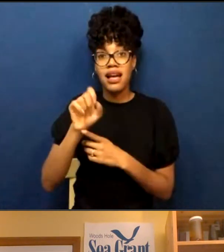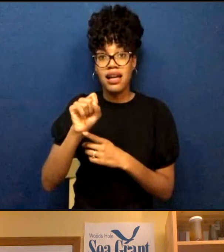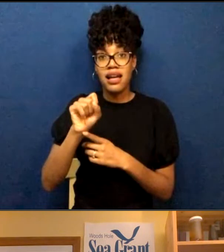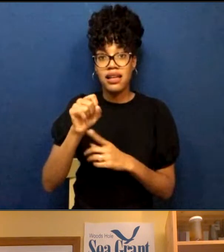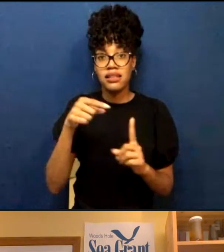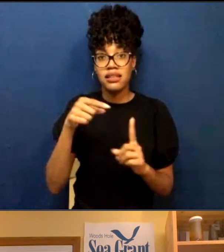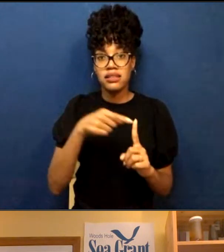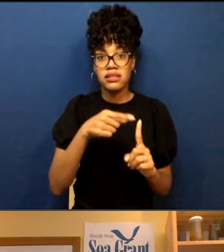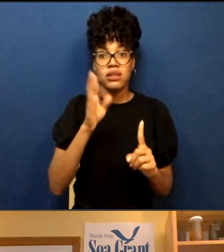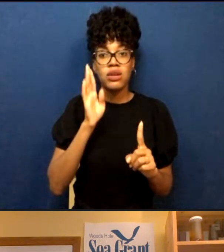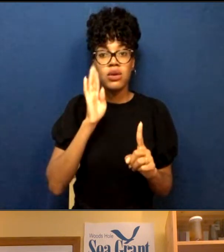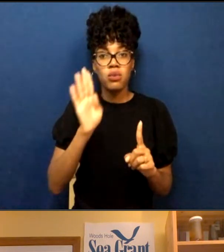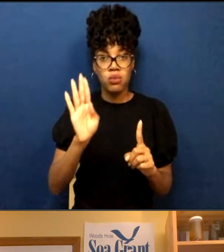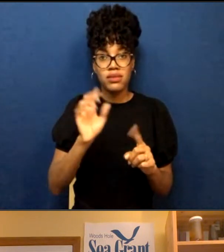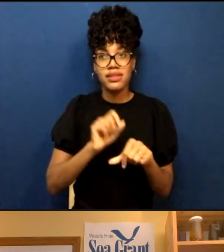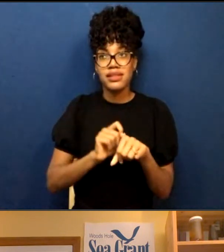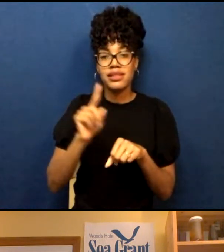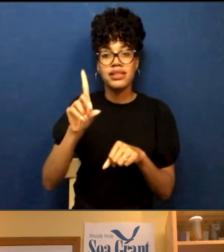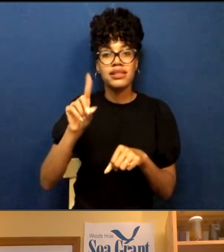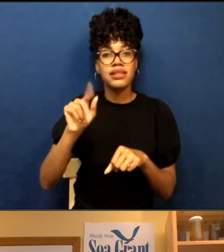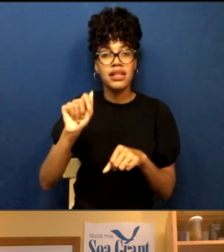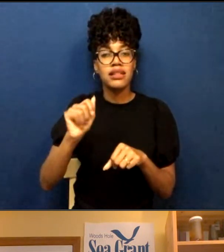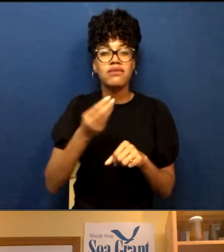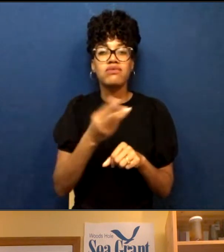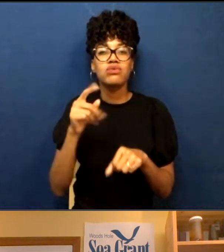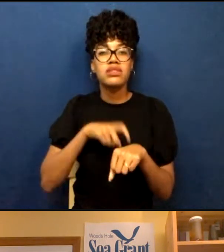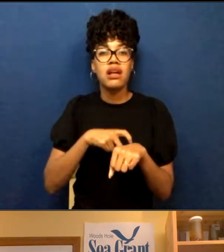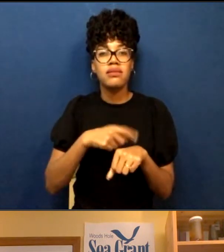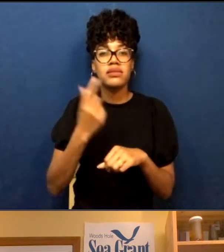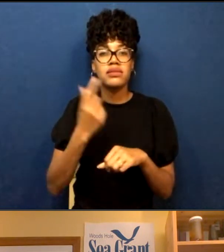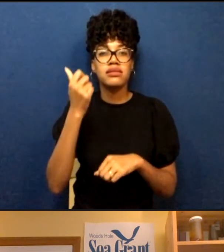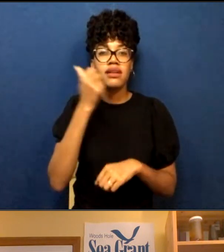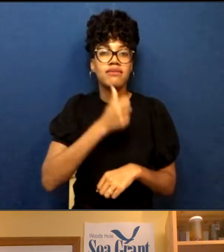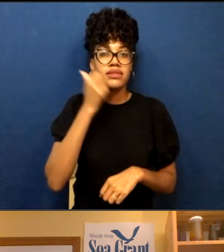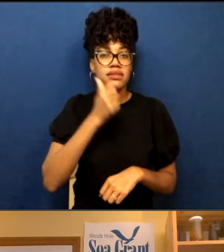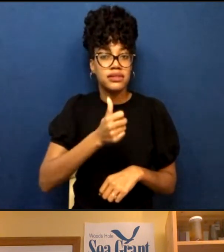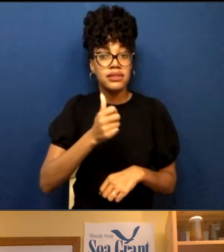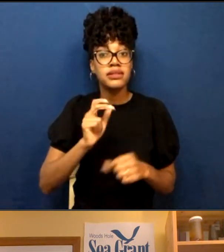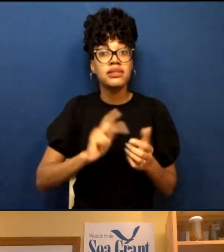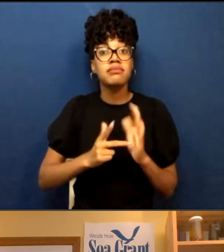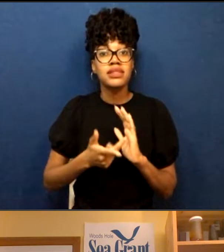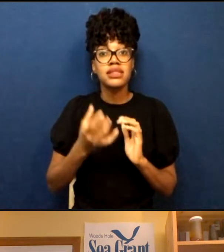just a couple of times a day. So if you have a couple of data points in one day